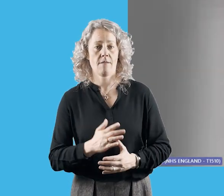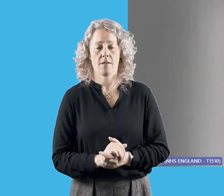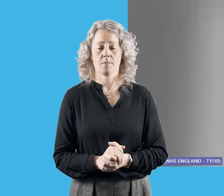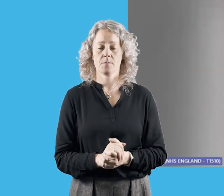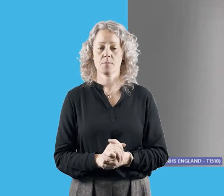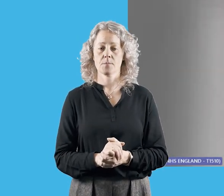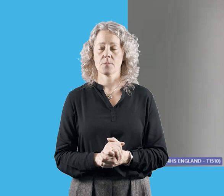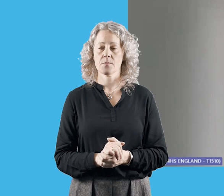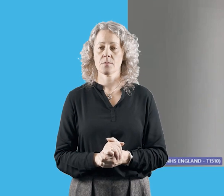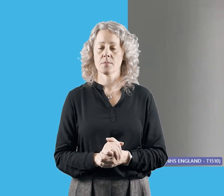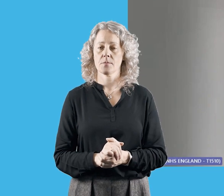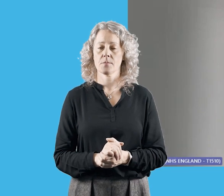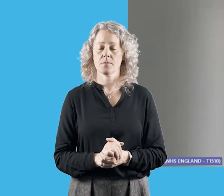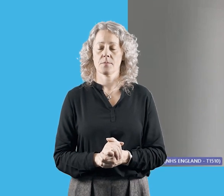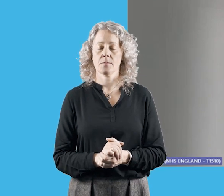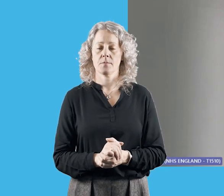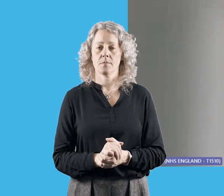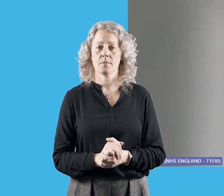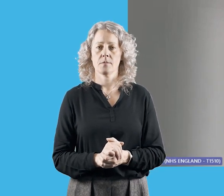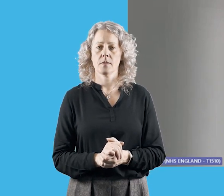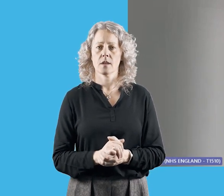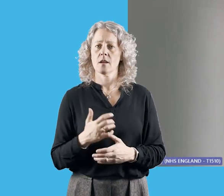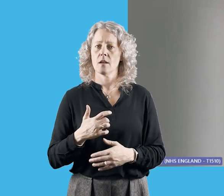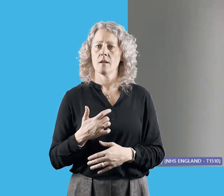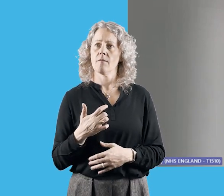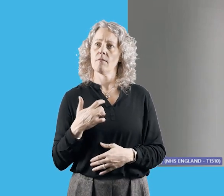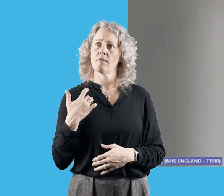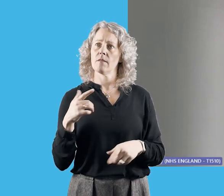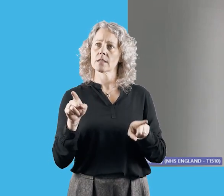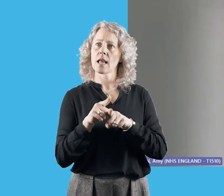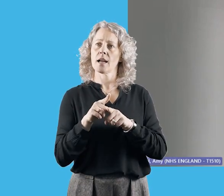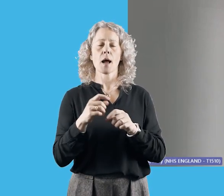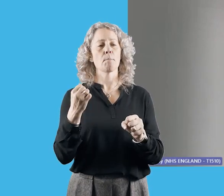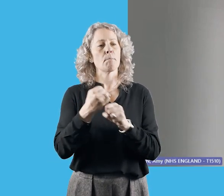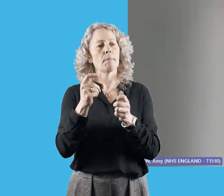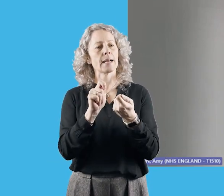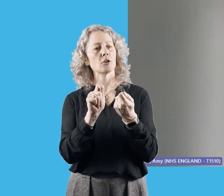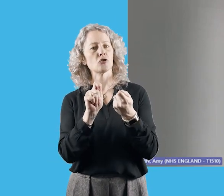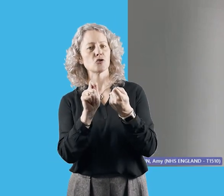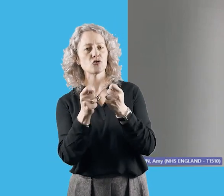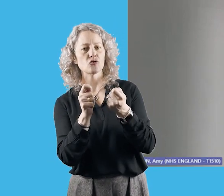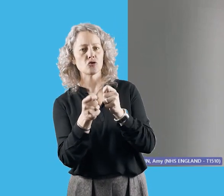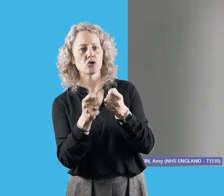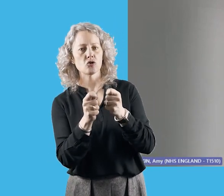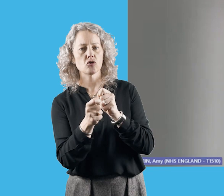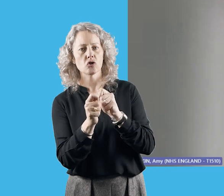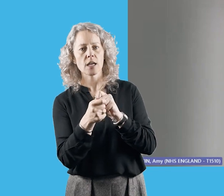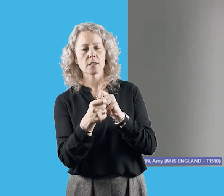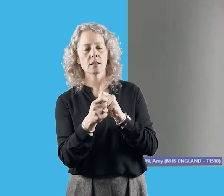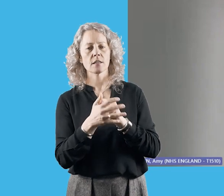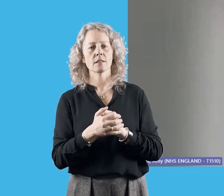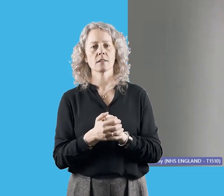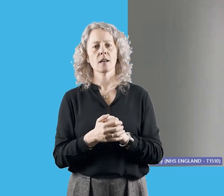as me. I feel it's like it's feeling like I'm making a change in sort of for the better